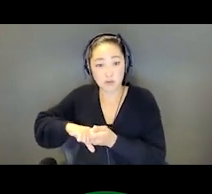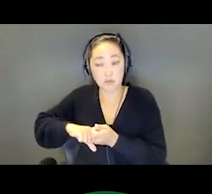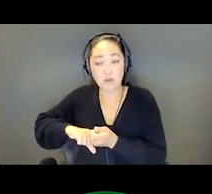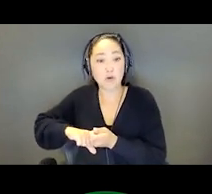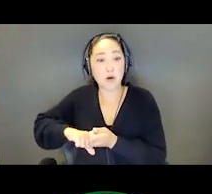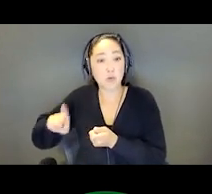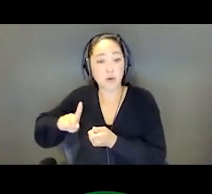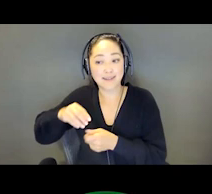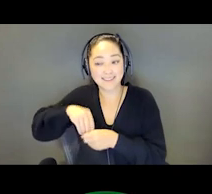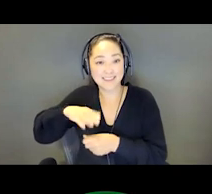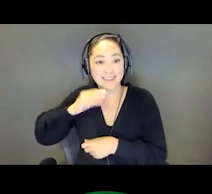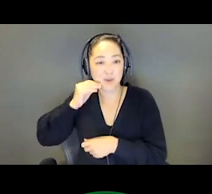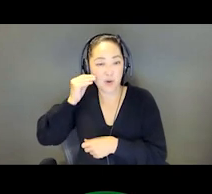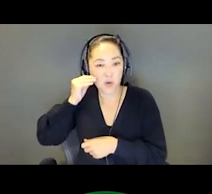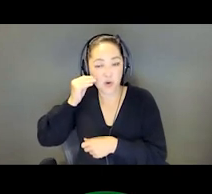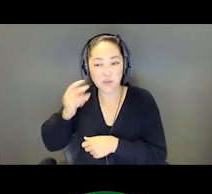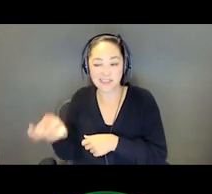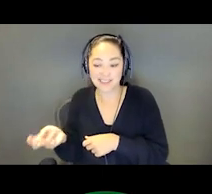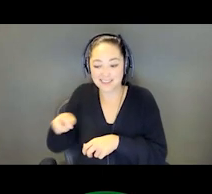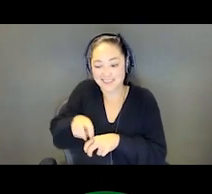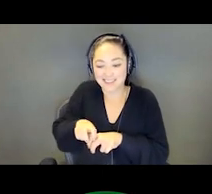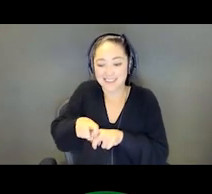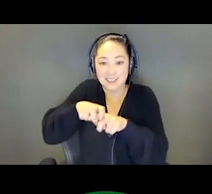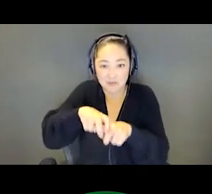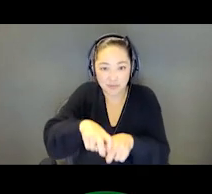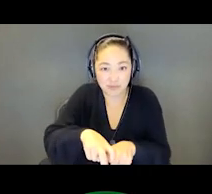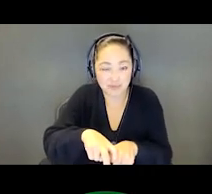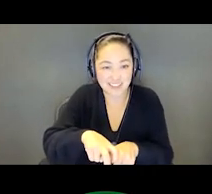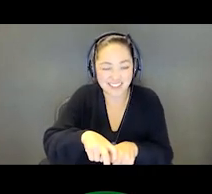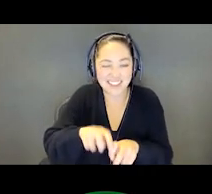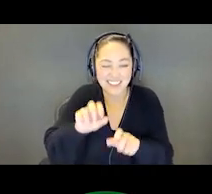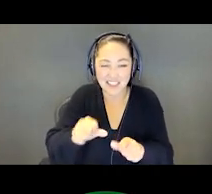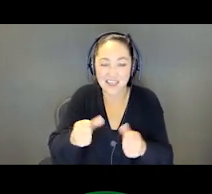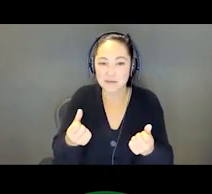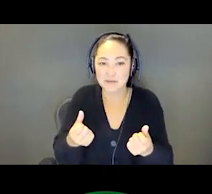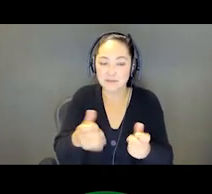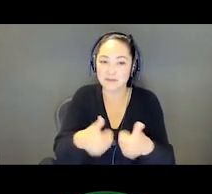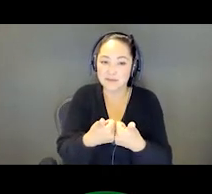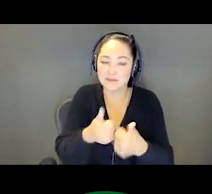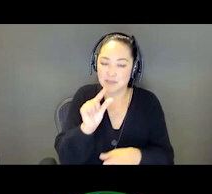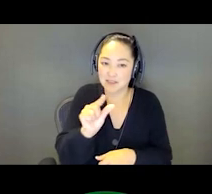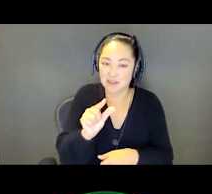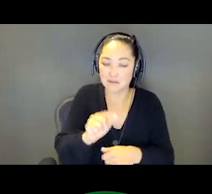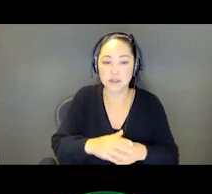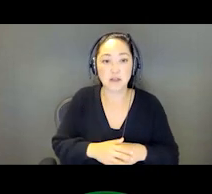It can be a bit tricky, but it's also a main advantage that makes it easy to use on the